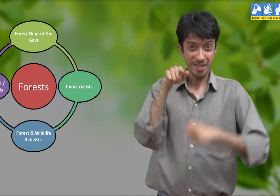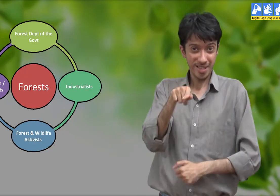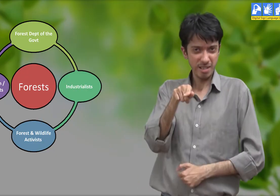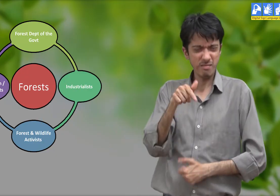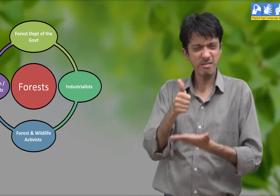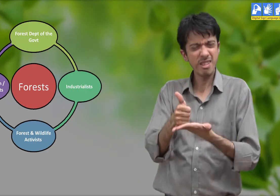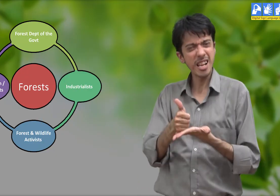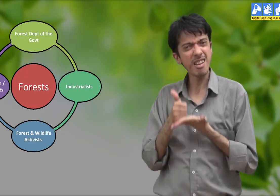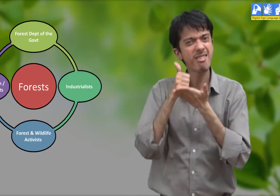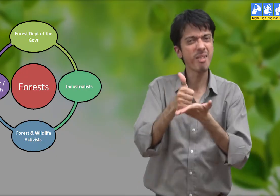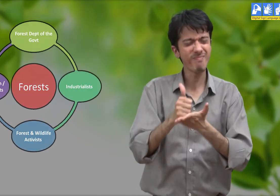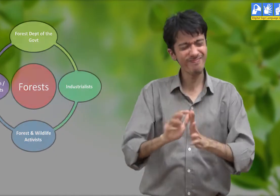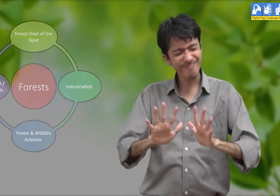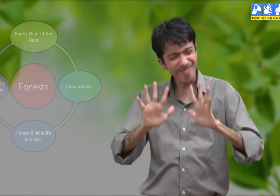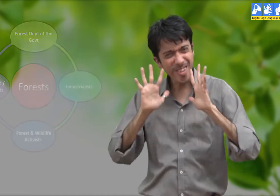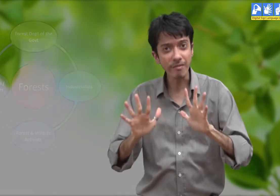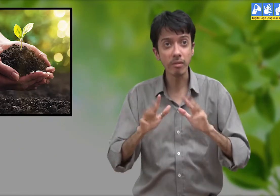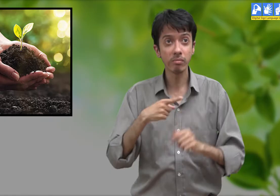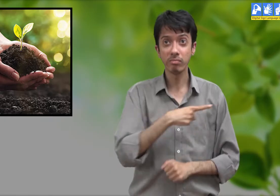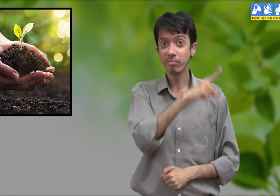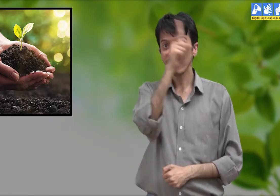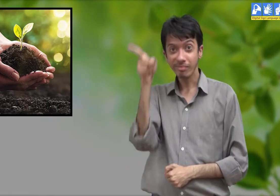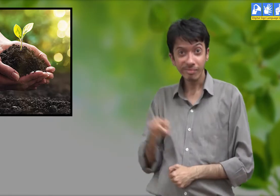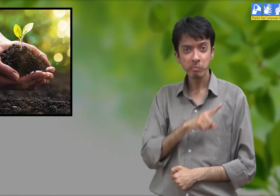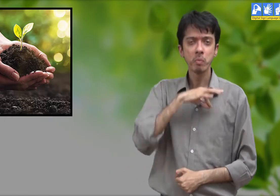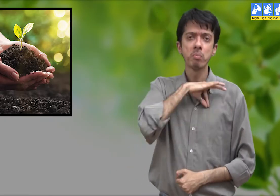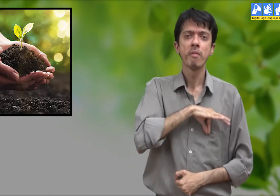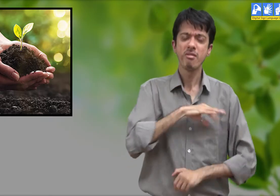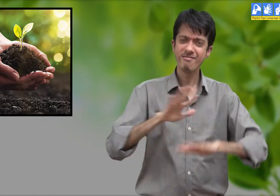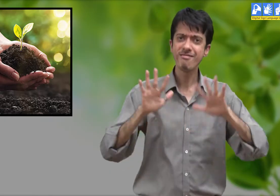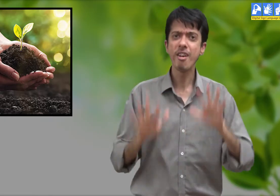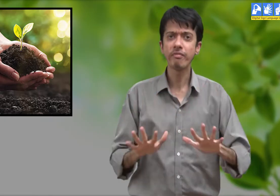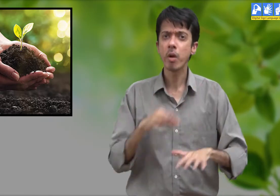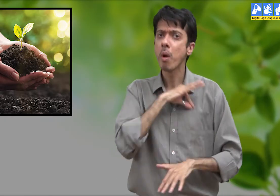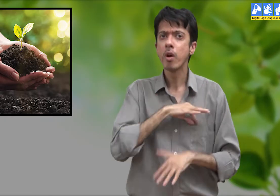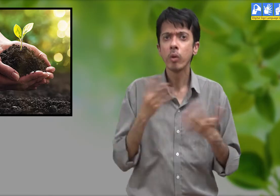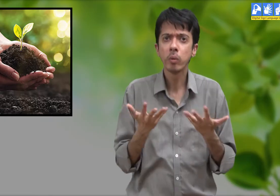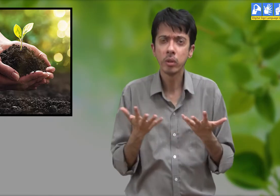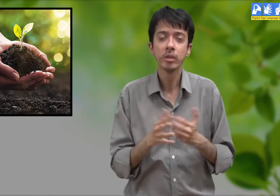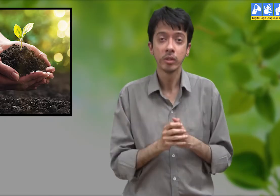Forest is very useful for them.